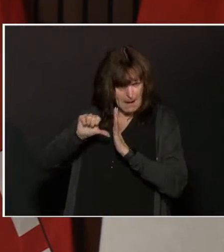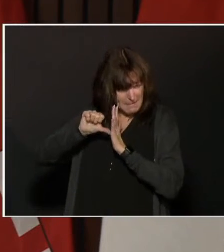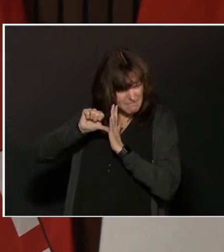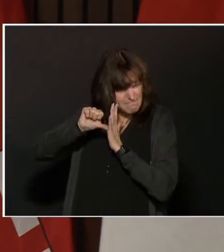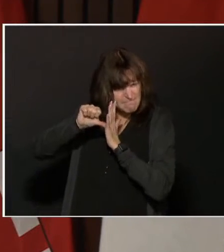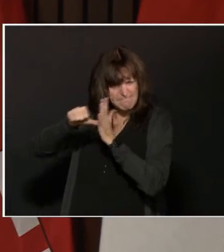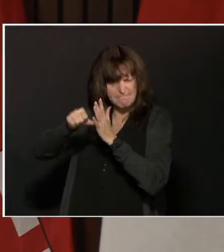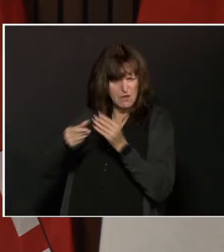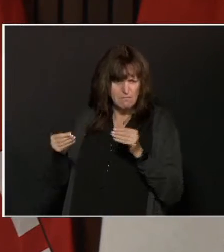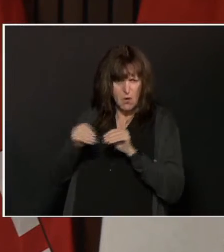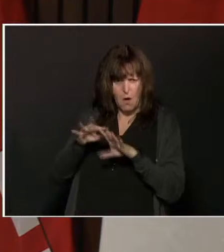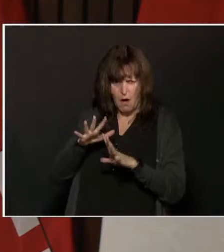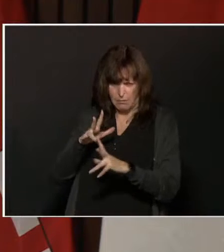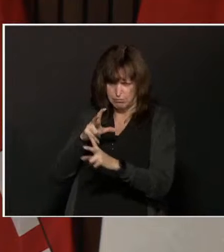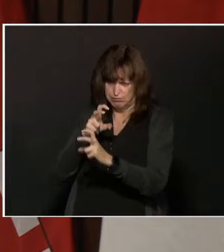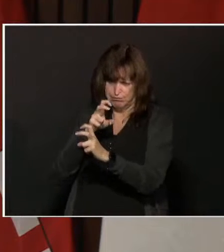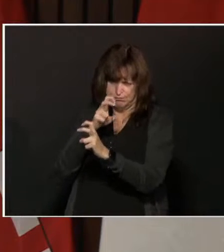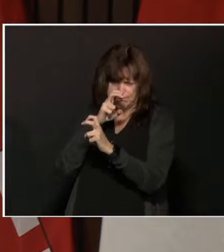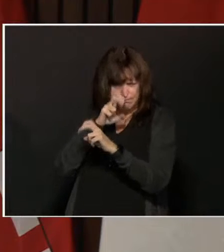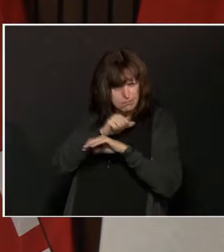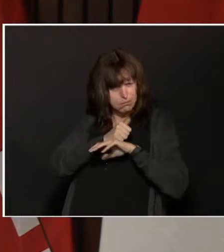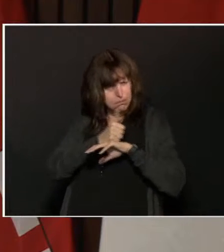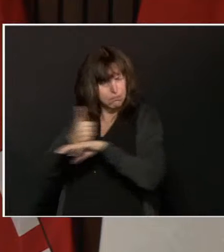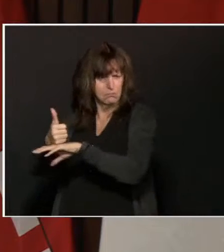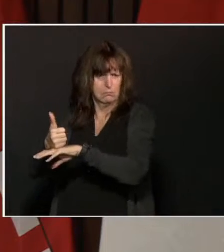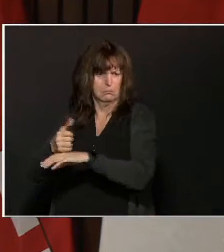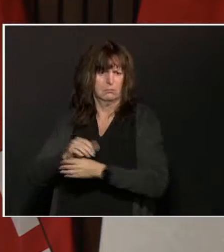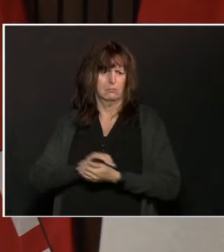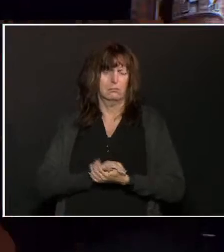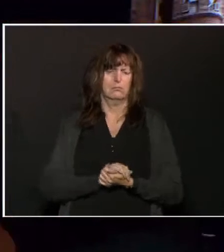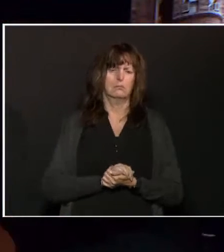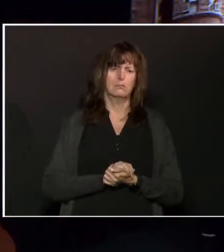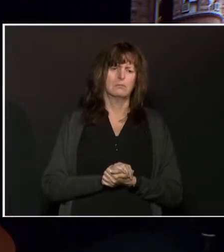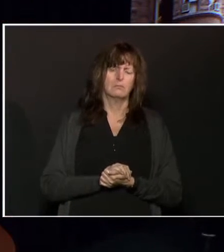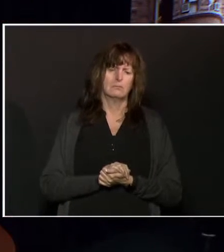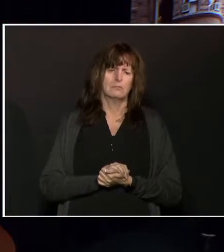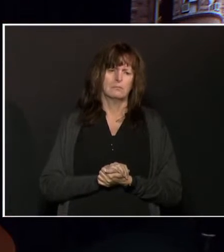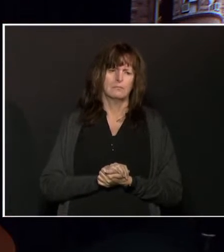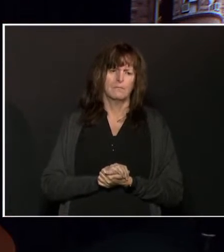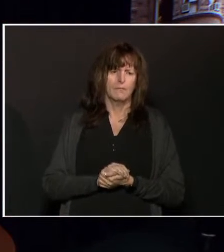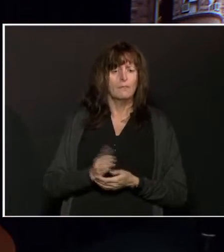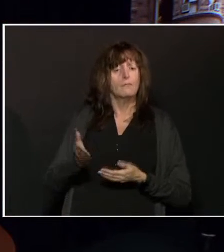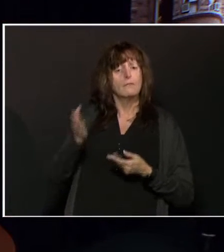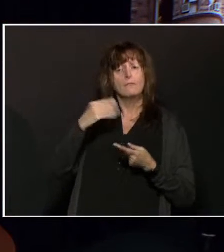ON THIS CHART WAS SHOWING THE CASE NUMBERS AND ON THIS CHART WAS SHOWING THE CASE NUMBERS AND WHAT CASE NUMBERS AND WHAT HAPPENS TO THEM CASE NUMBERS AND WHAT HAPPENS TO THEM FOLLOWING